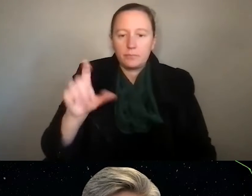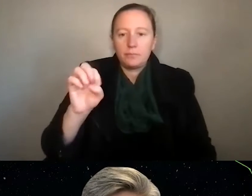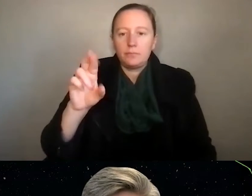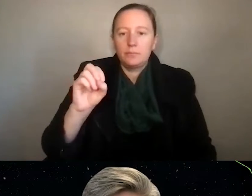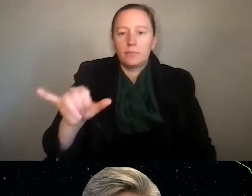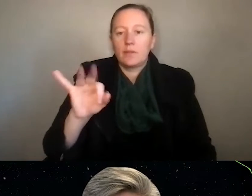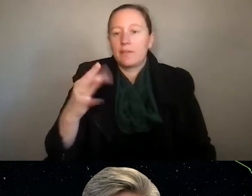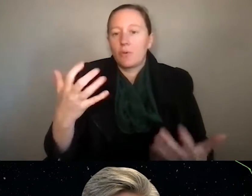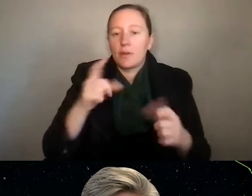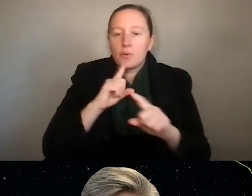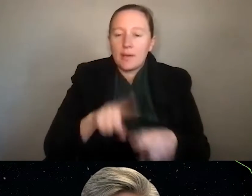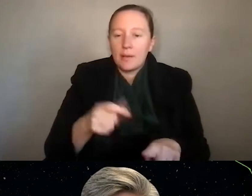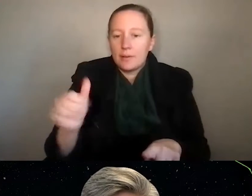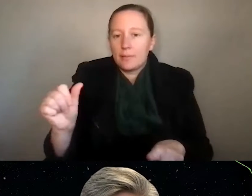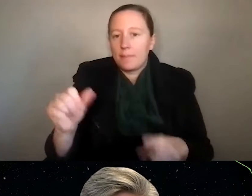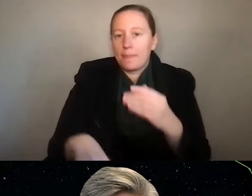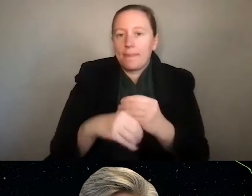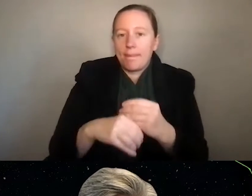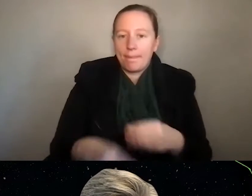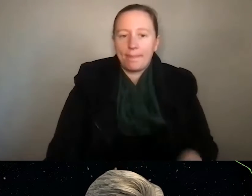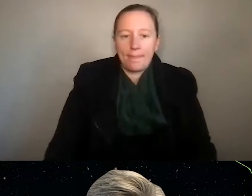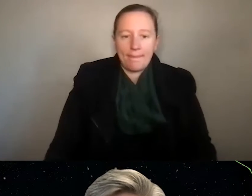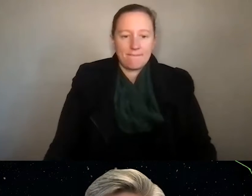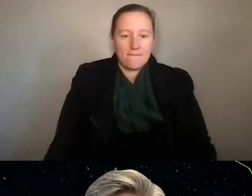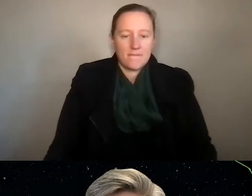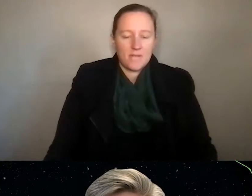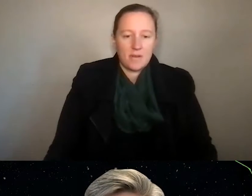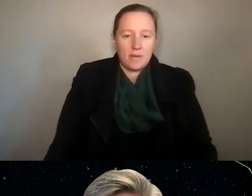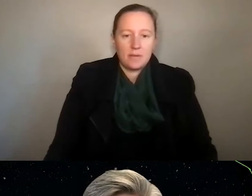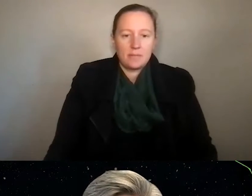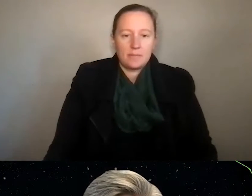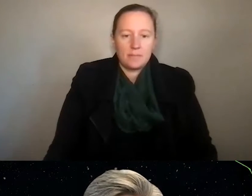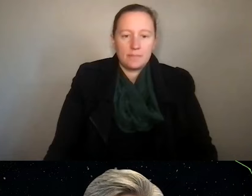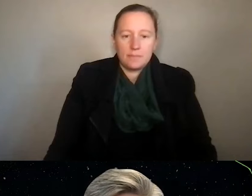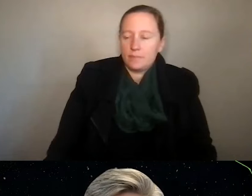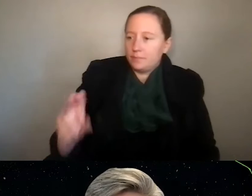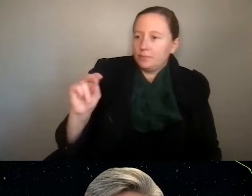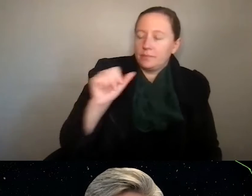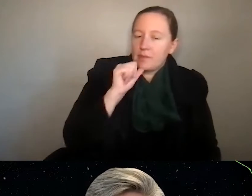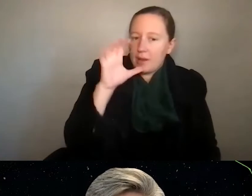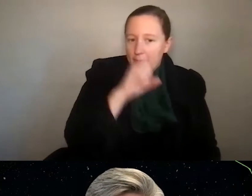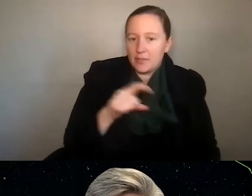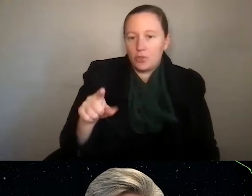to add any other information that probably I missed it? Leroy Jones II: No. Not at all. You covered it very well.